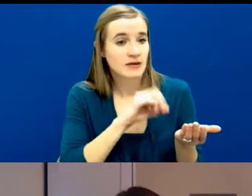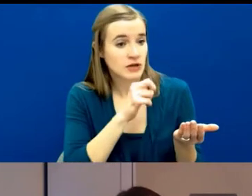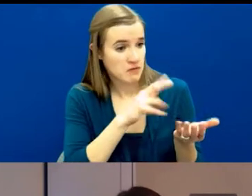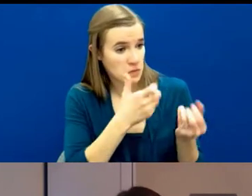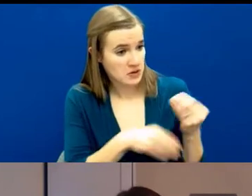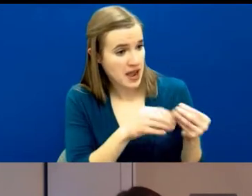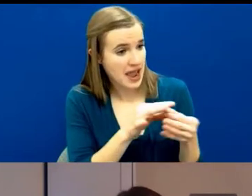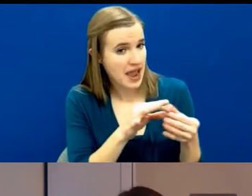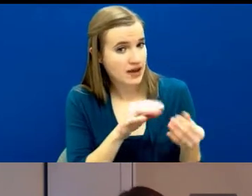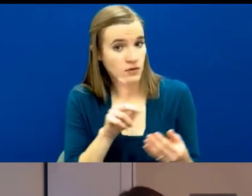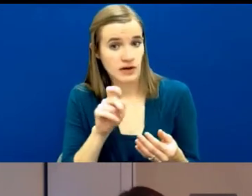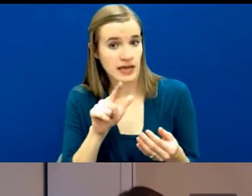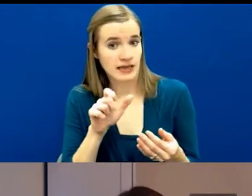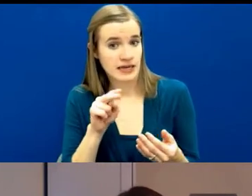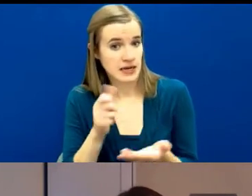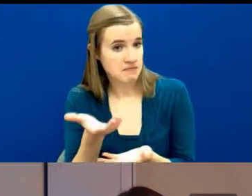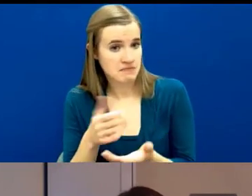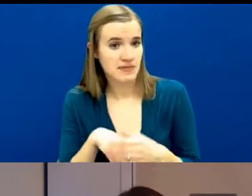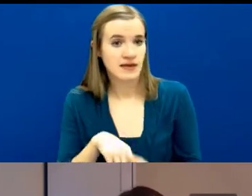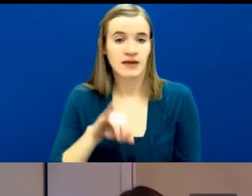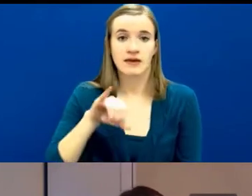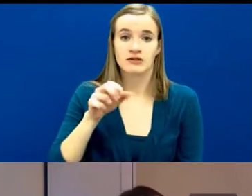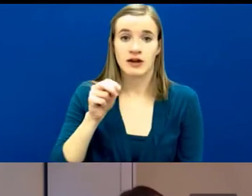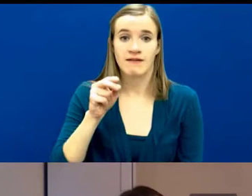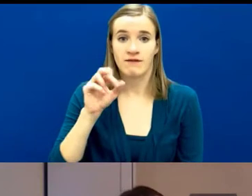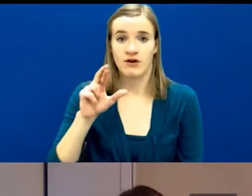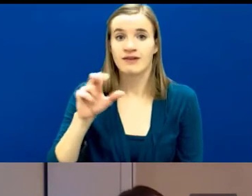Jennifer: I think that, you know, this is one of the issues that the disability